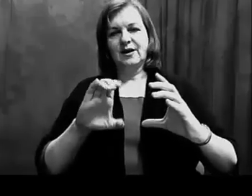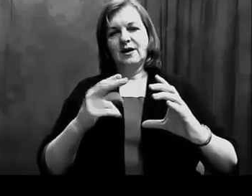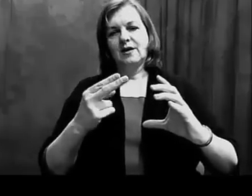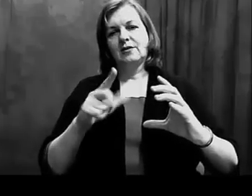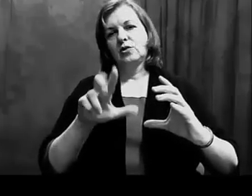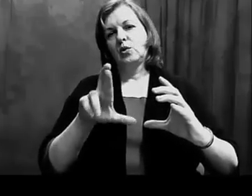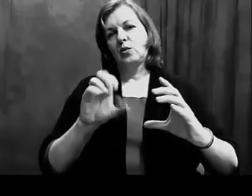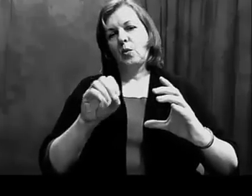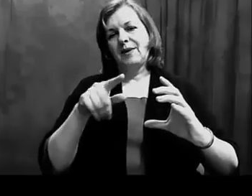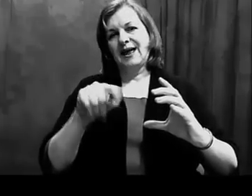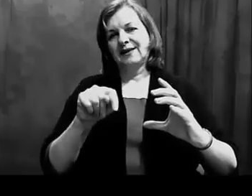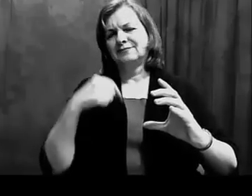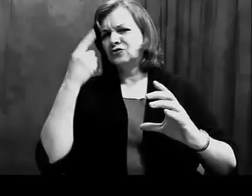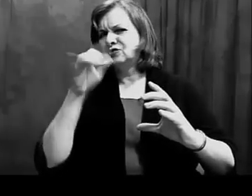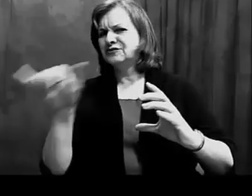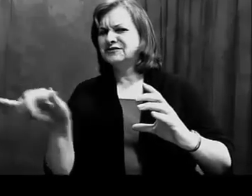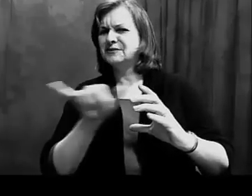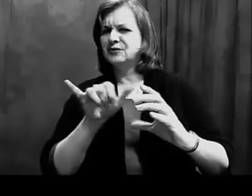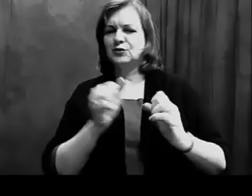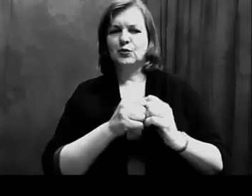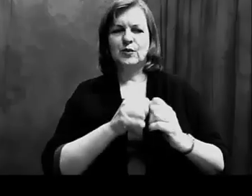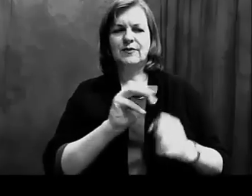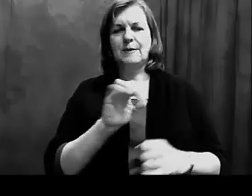I just want to show you that this structure this